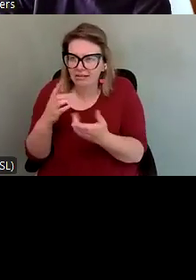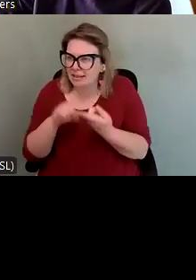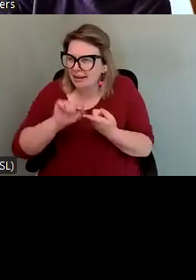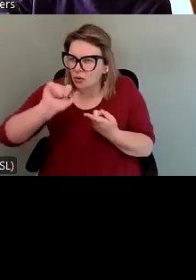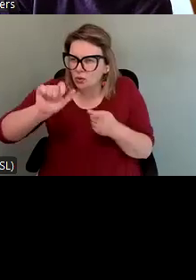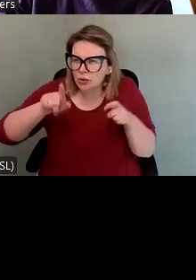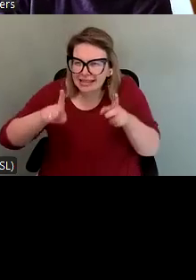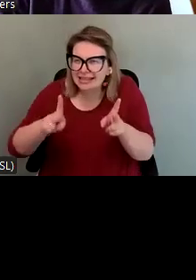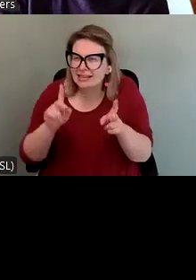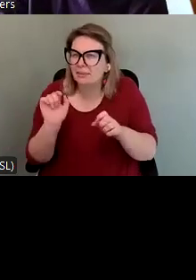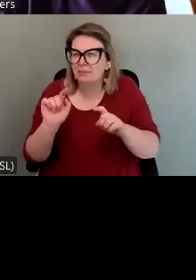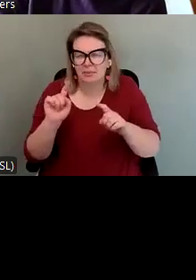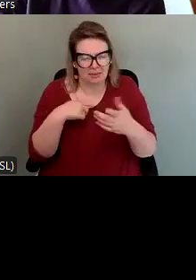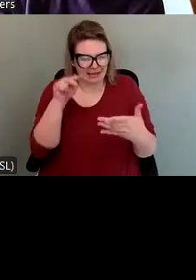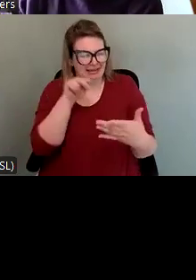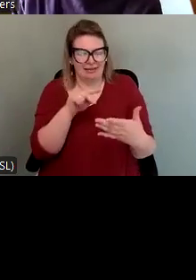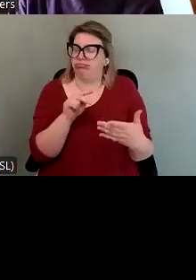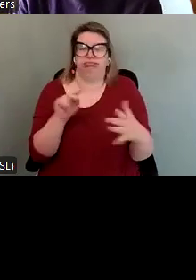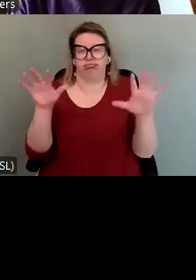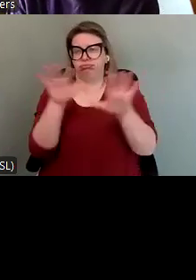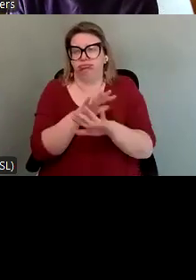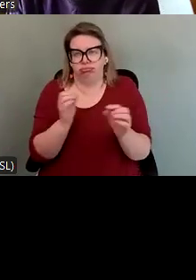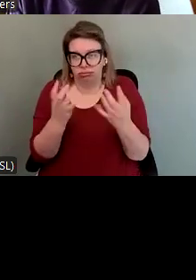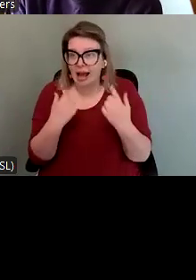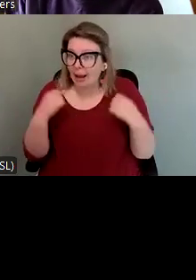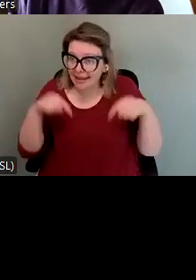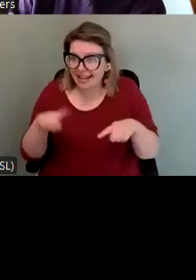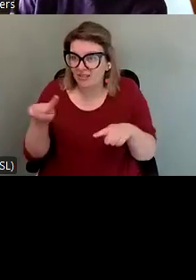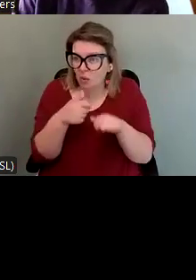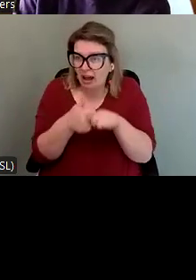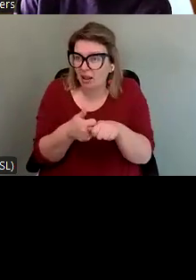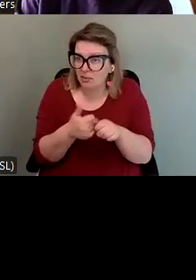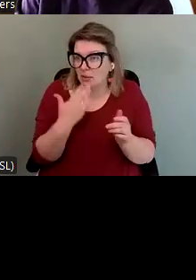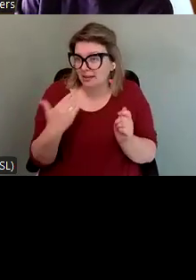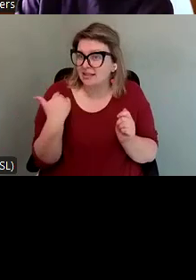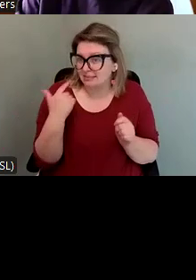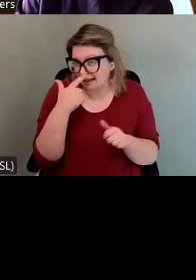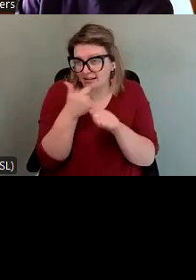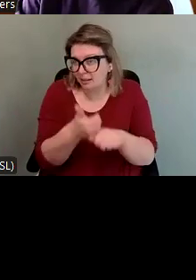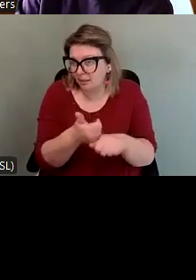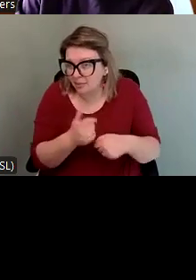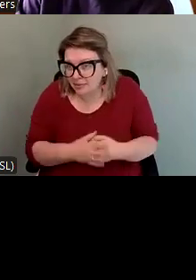It can be quite daunting, but I'm here to help, so please do get in touch. I'm going to start off with a poll.